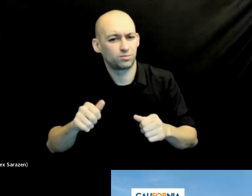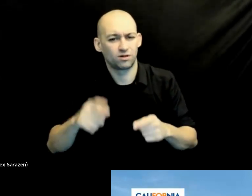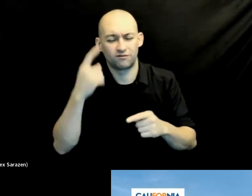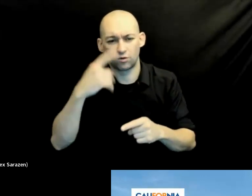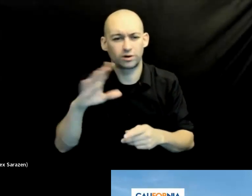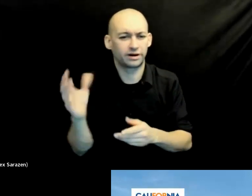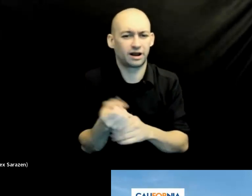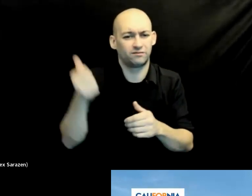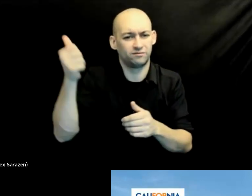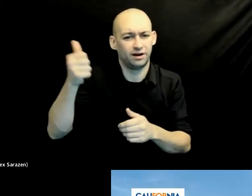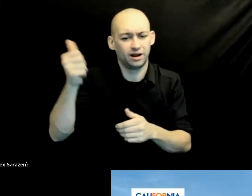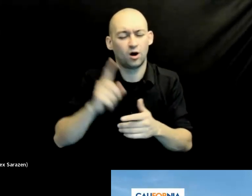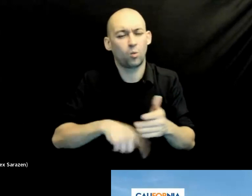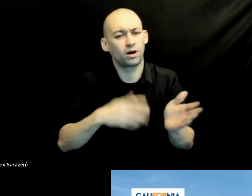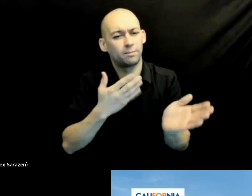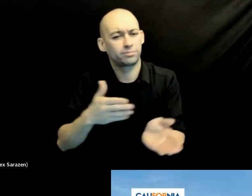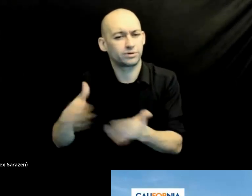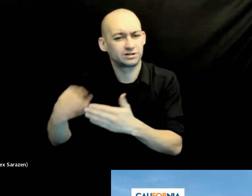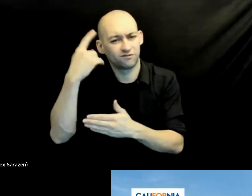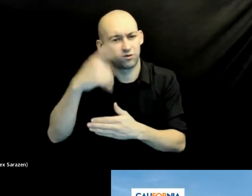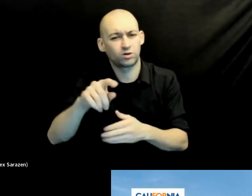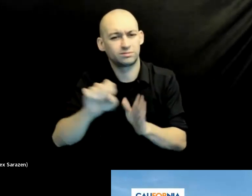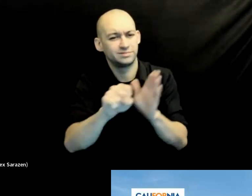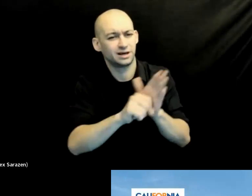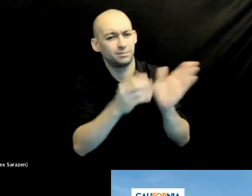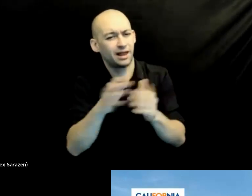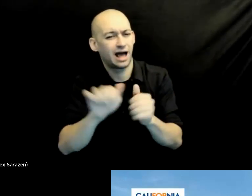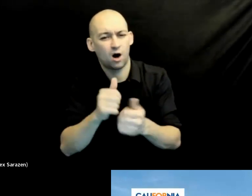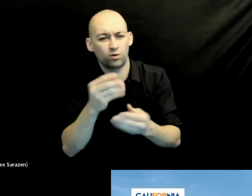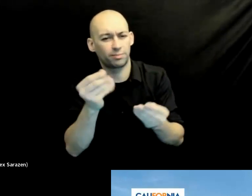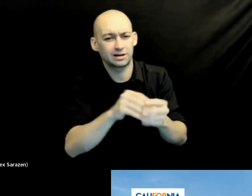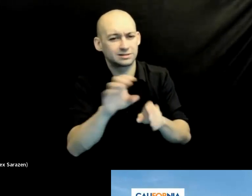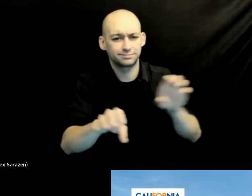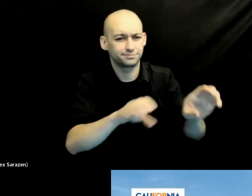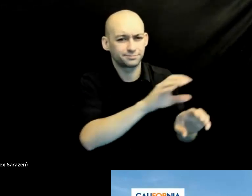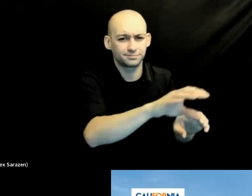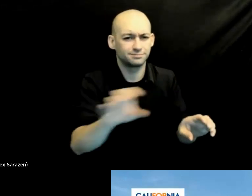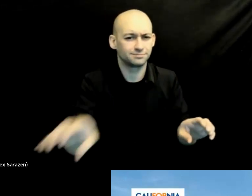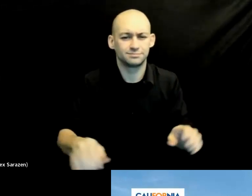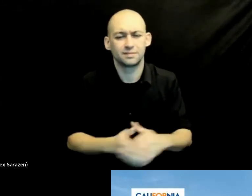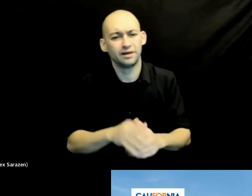use to prioritize how that funding is allocated? Yeah, really appreciate the question. And hello